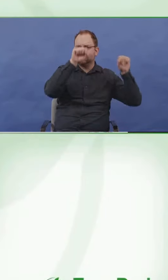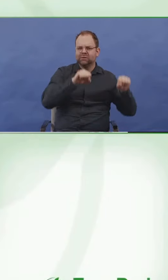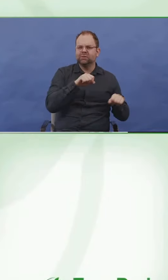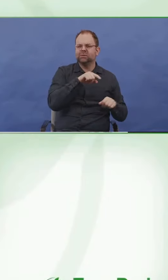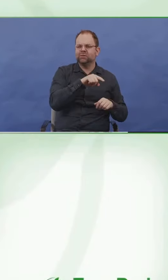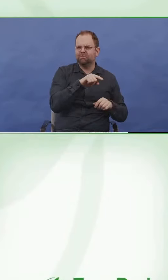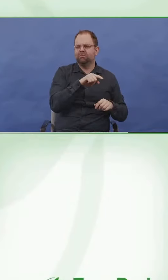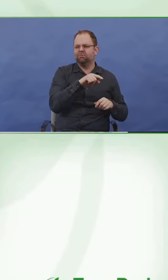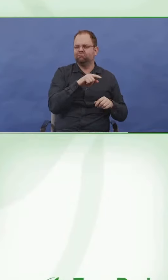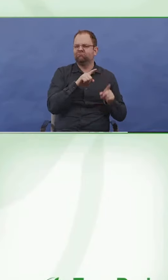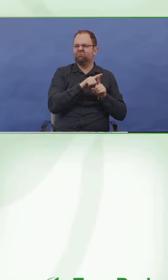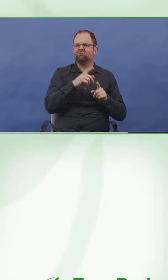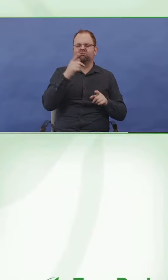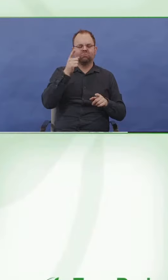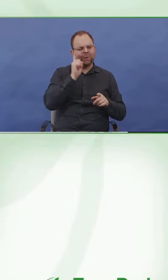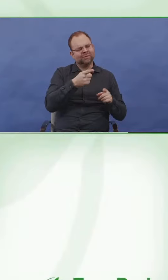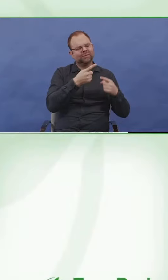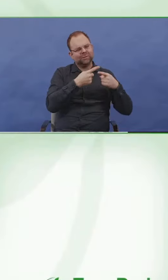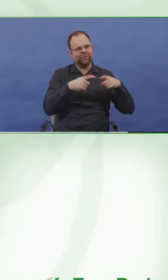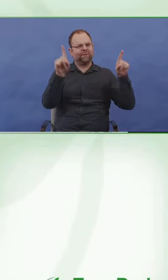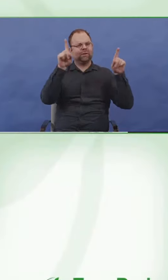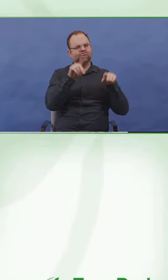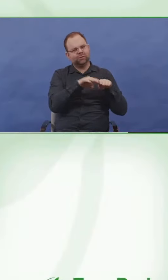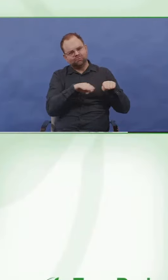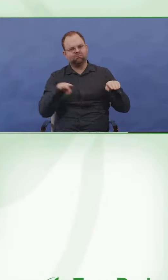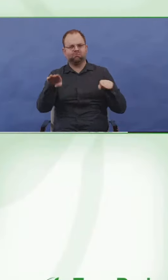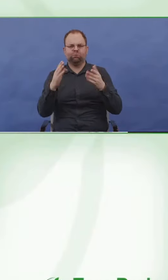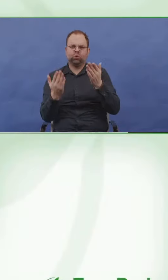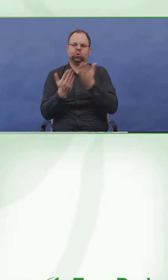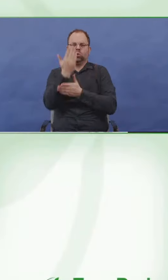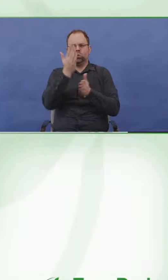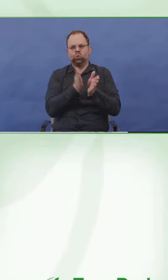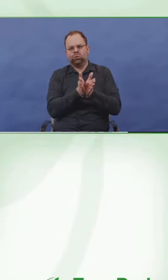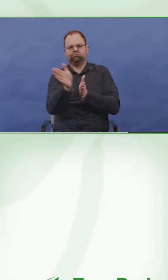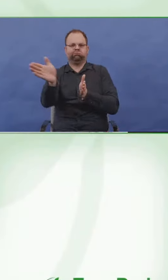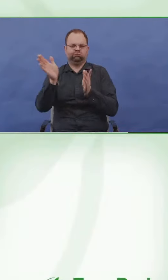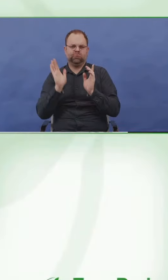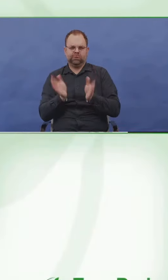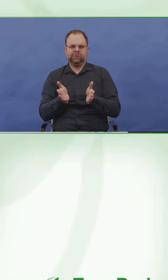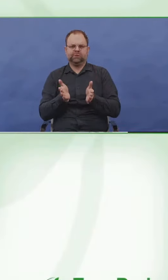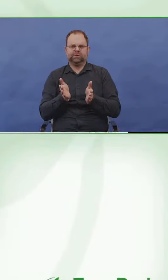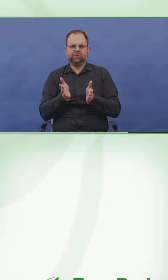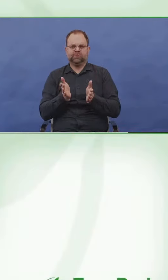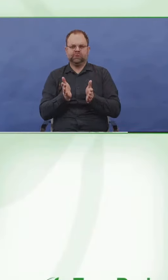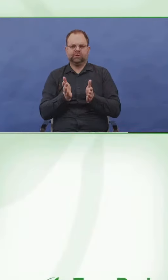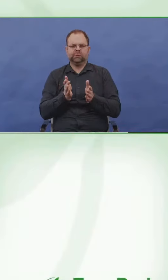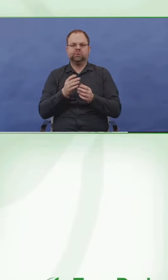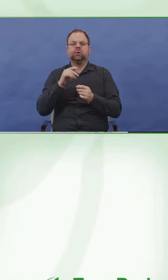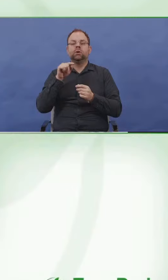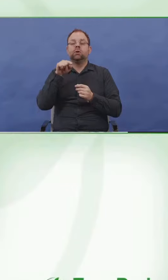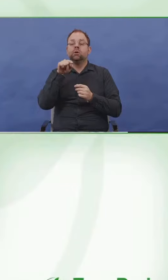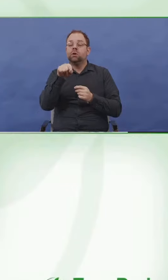I am happy to discuss, but we don't think that we should probably talk much about care since the language is very important and we